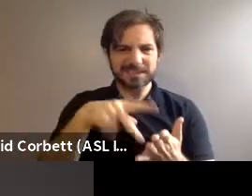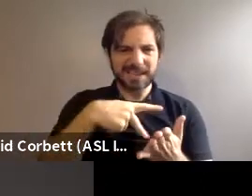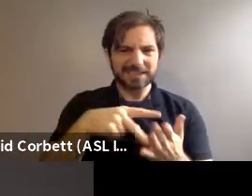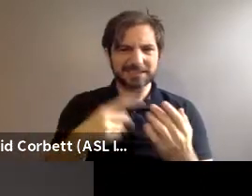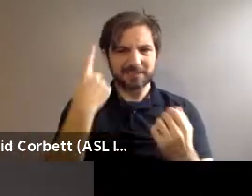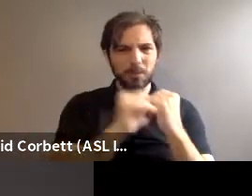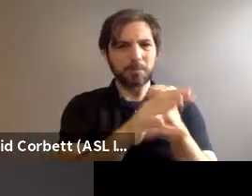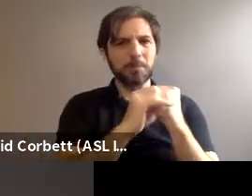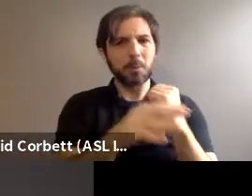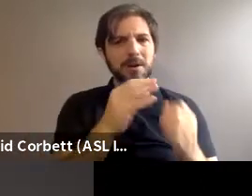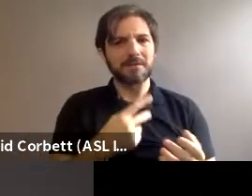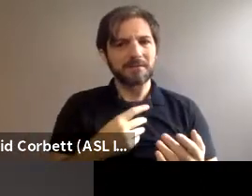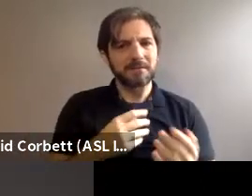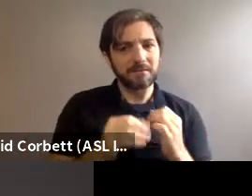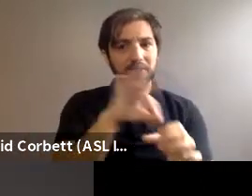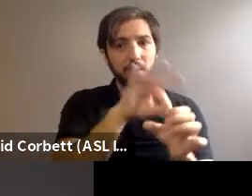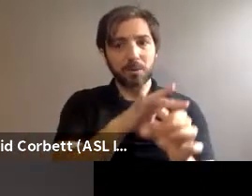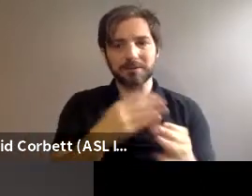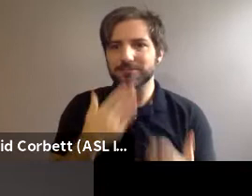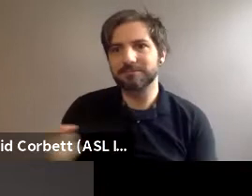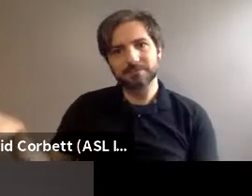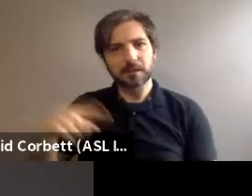were interested. And so our very first performance was four